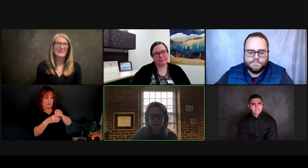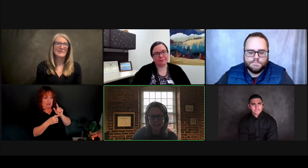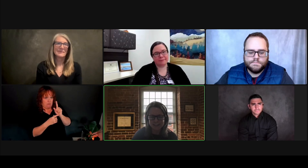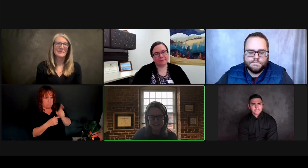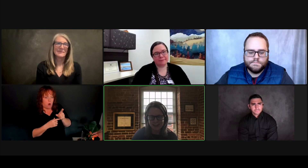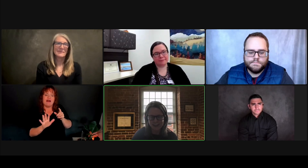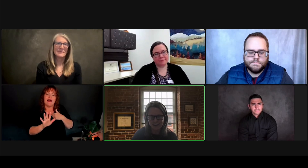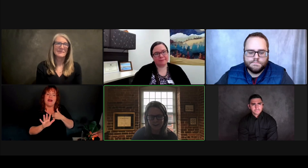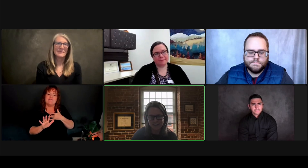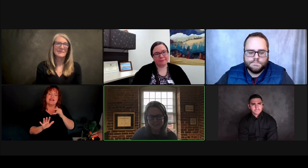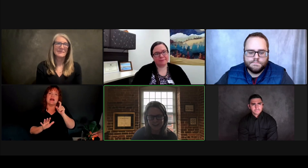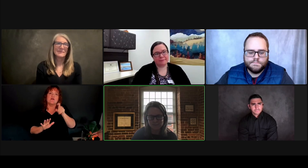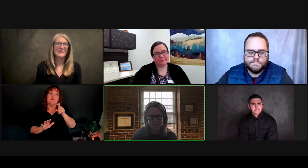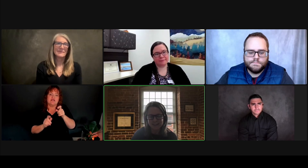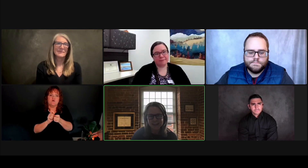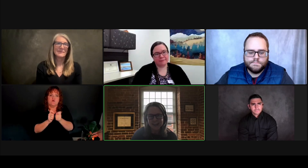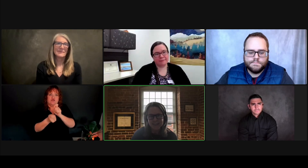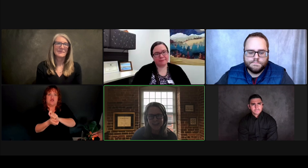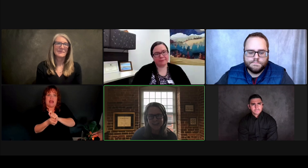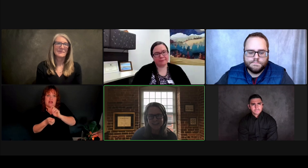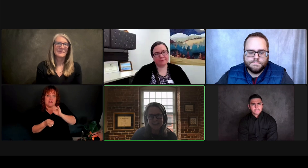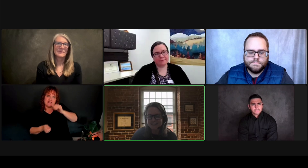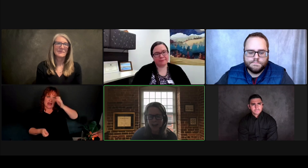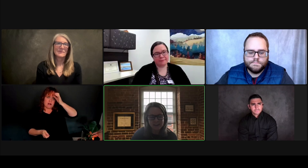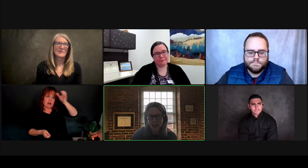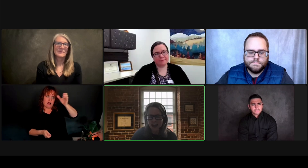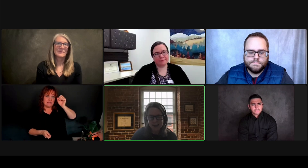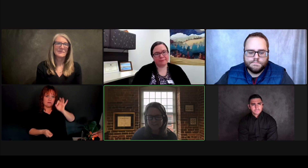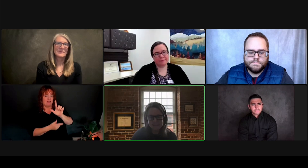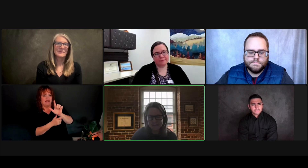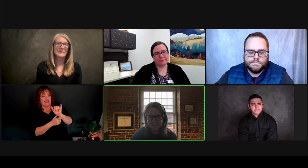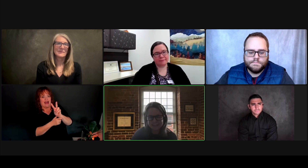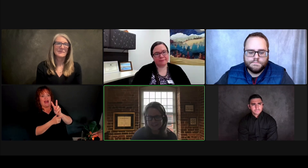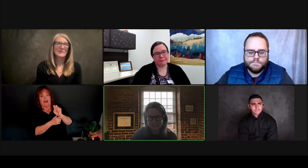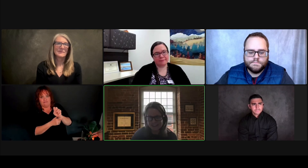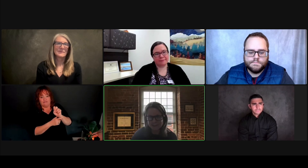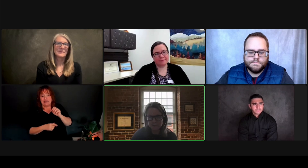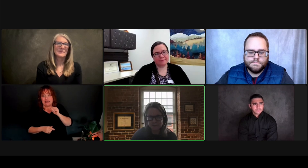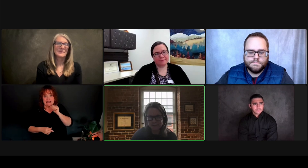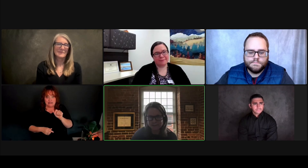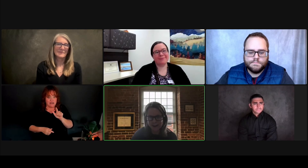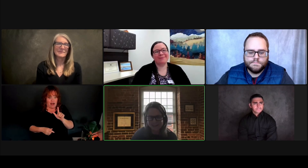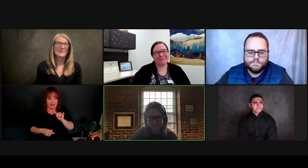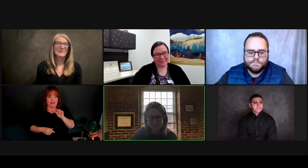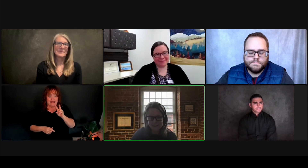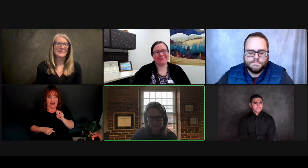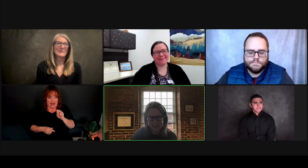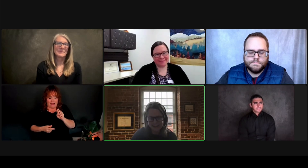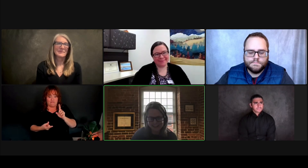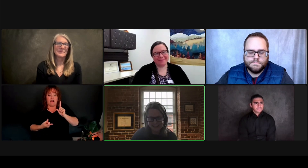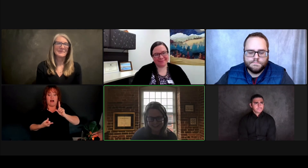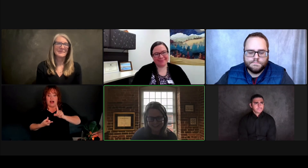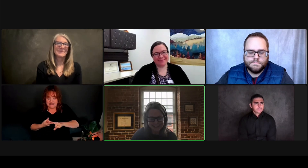is changing that concept, that it's not live until it's accessible. Let's don't take it there.